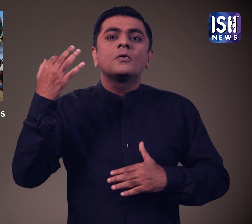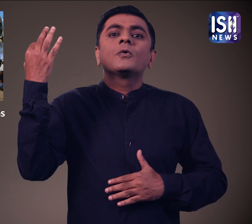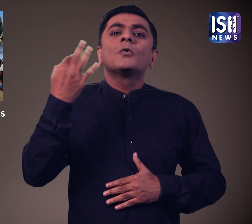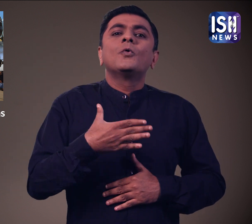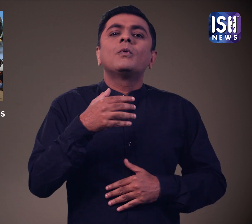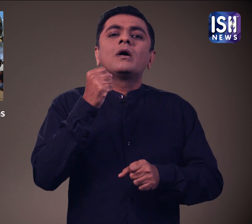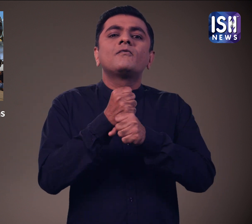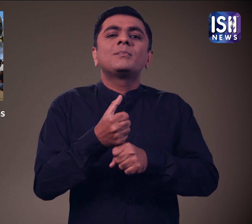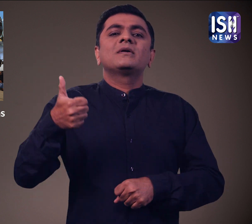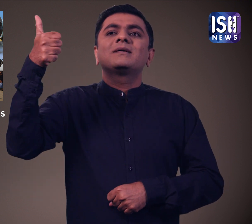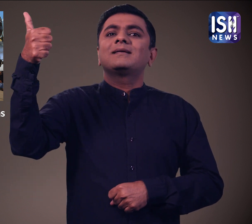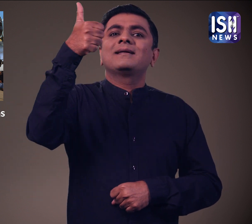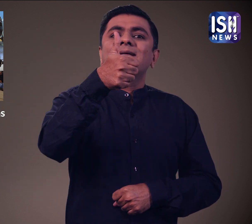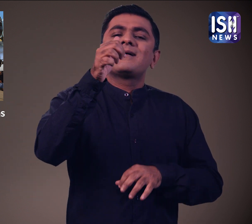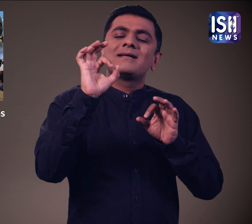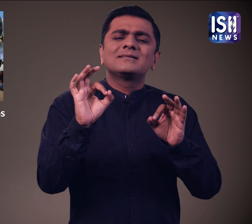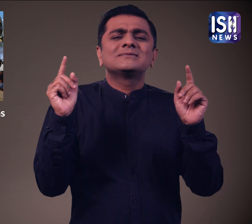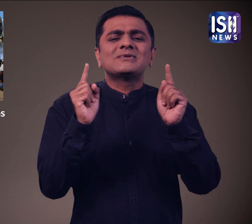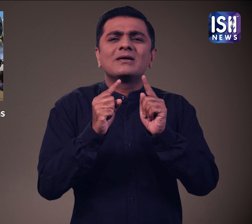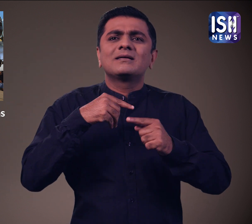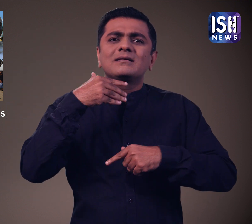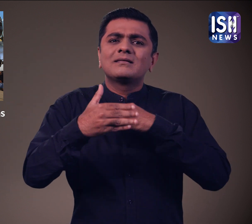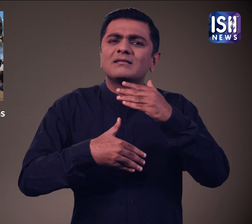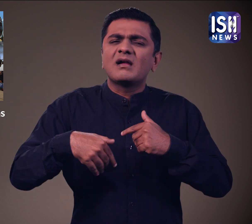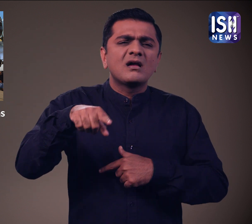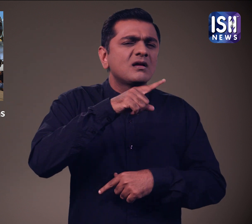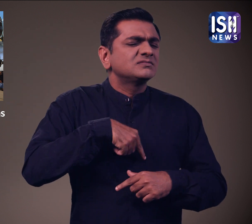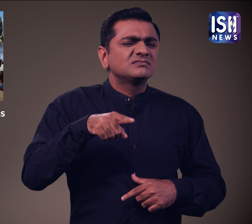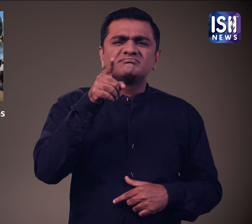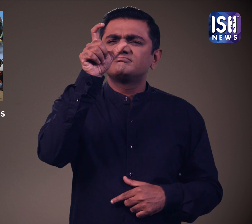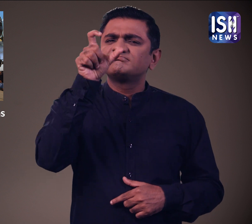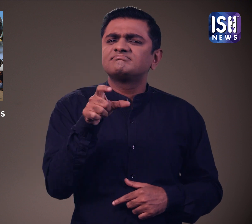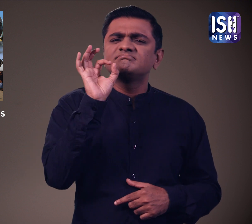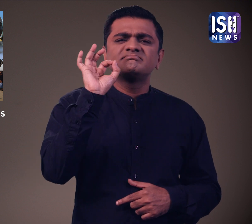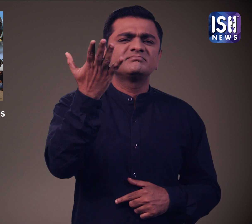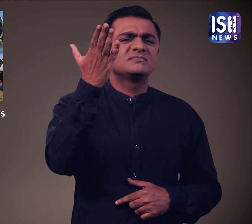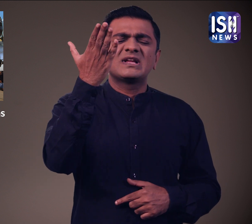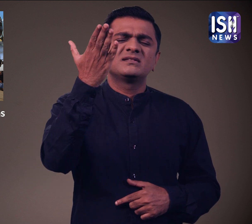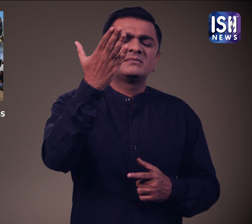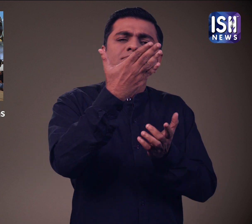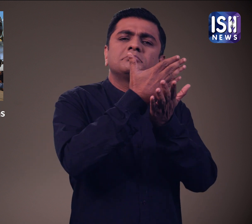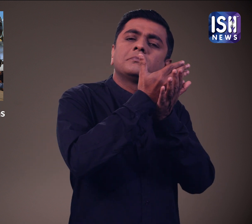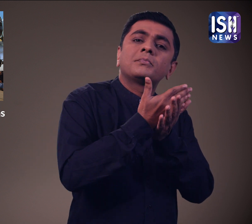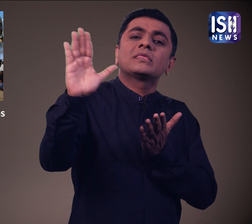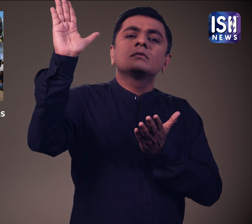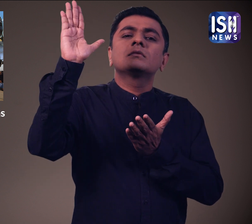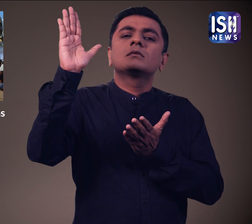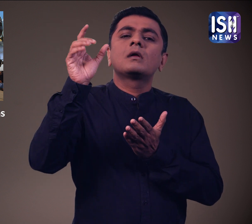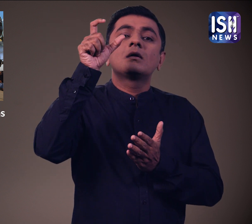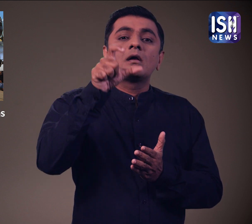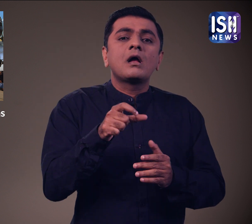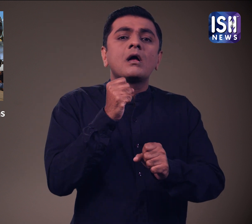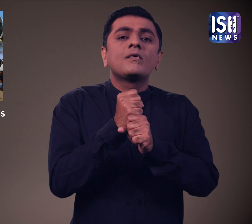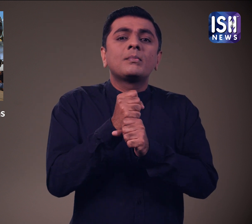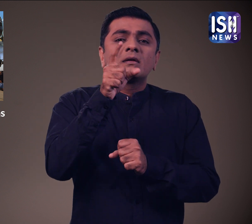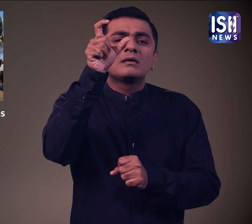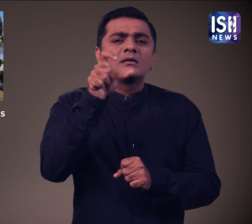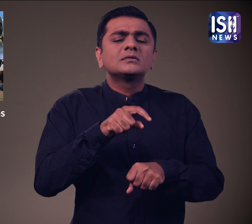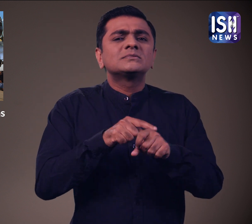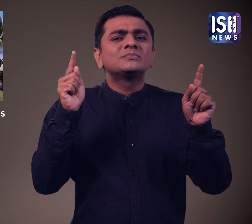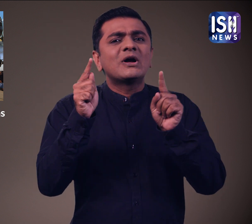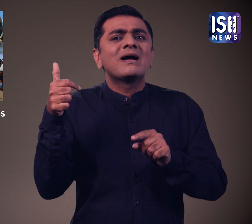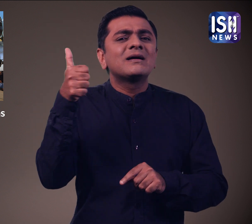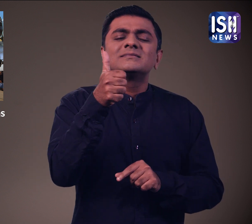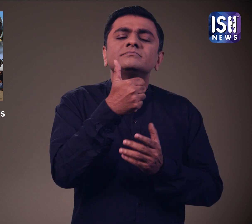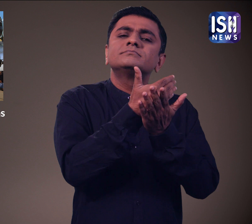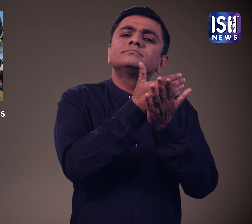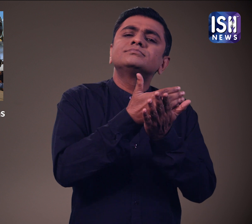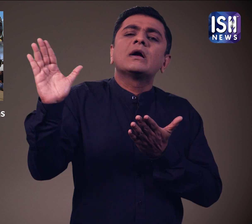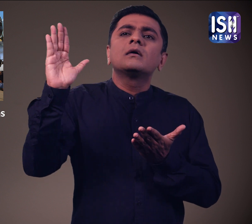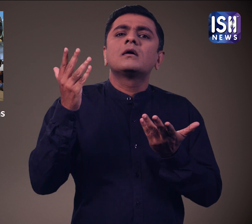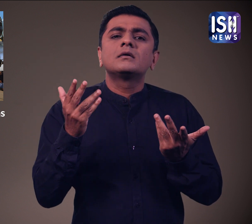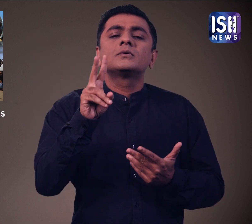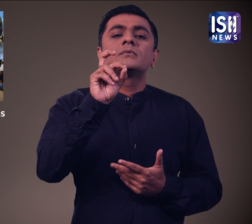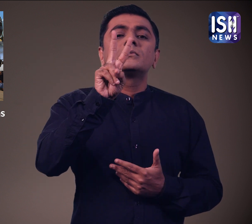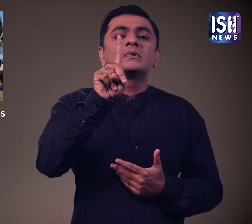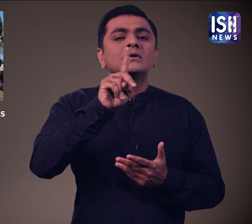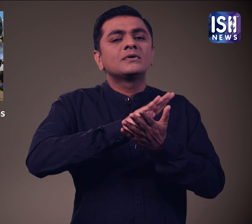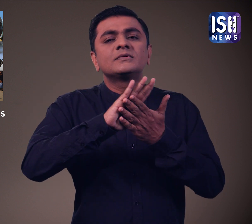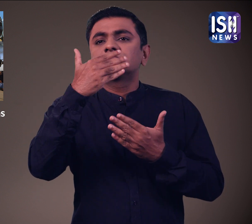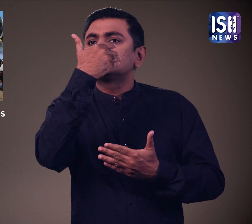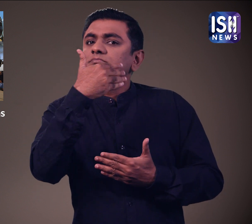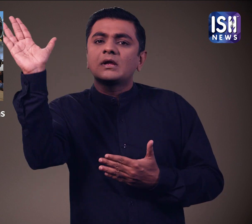However the country's transitional civilian government was toppled in a second coup in 2021.